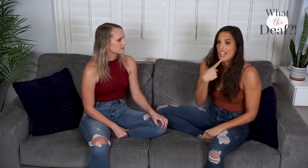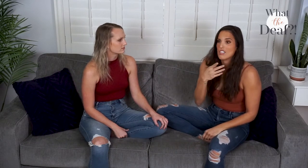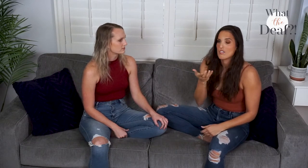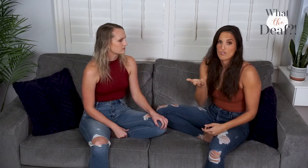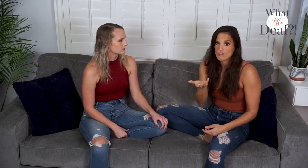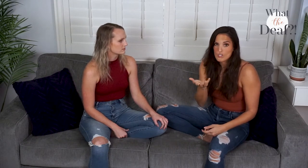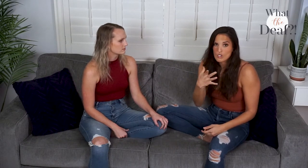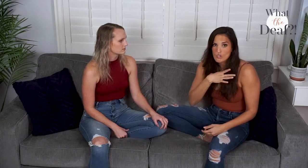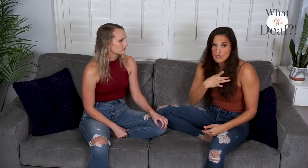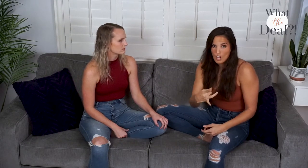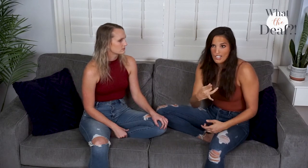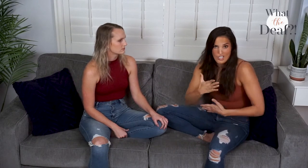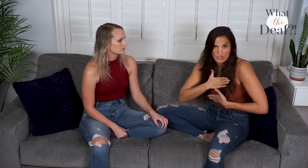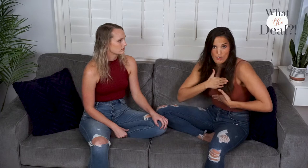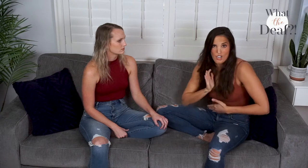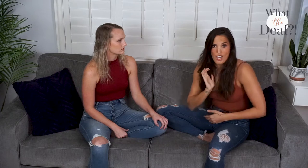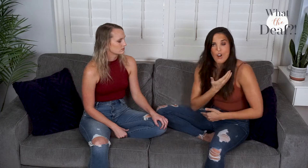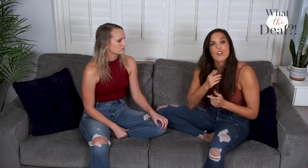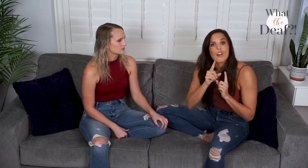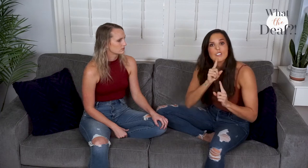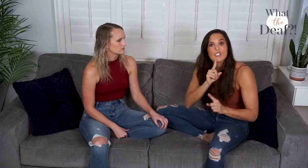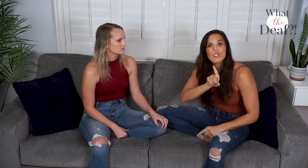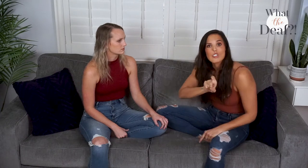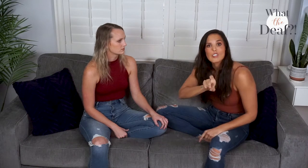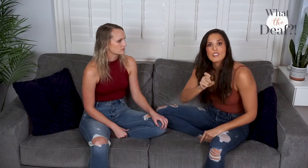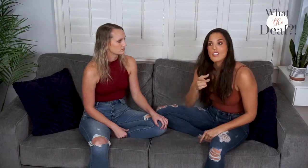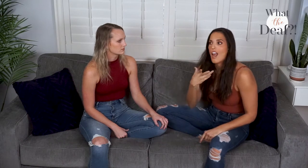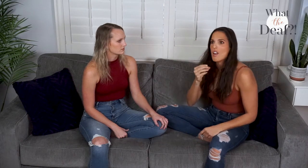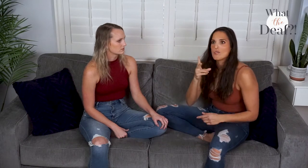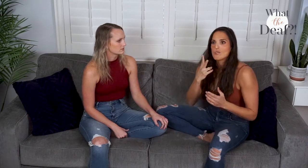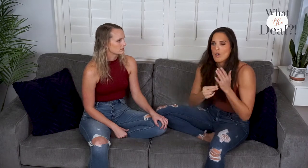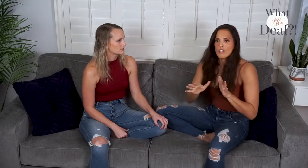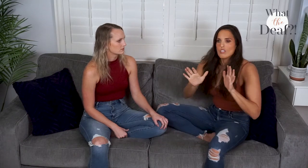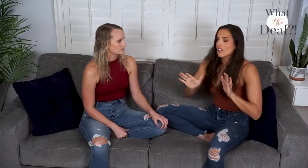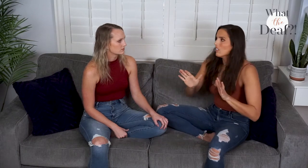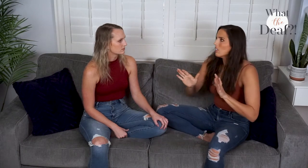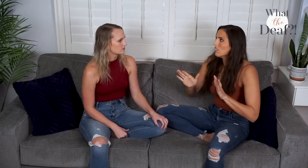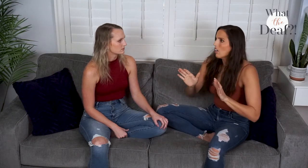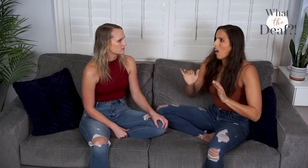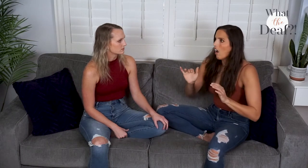I said, “Hey, are you enjoying our conversations?” And both of them were taken aback and were like,